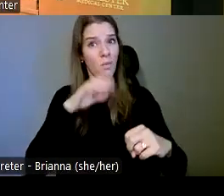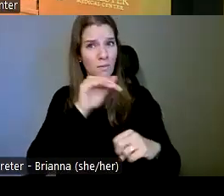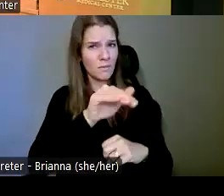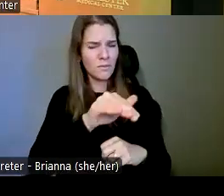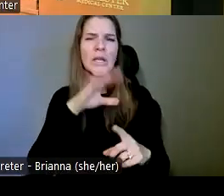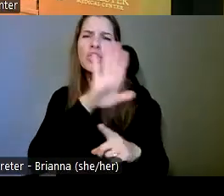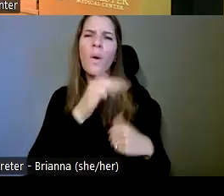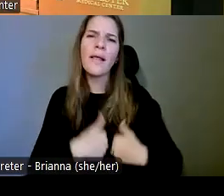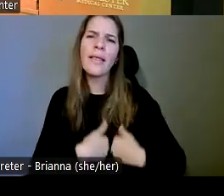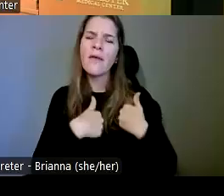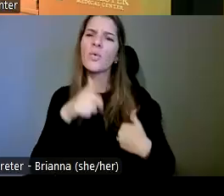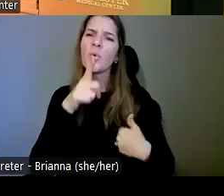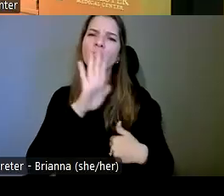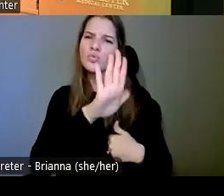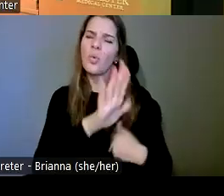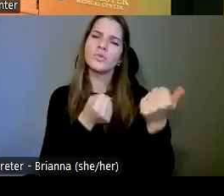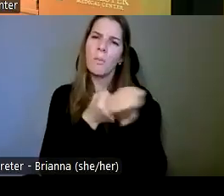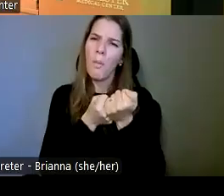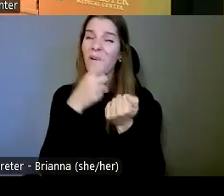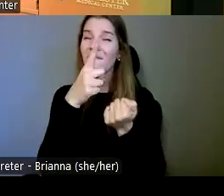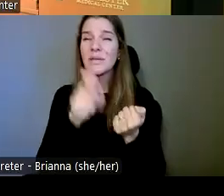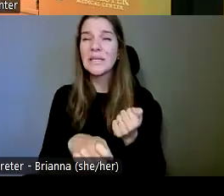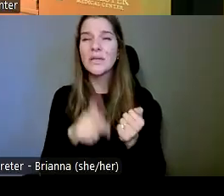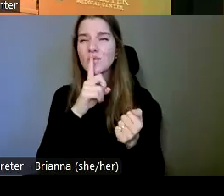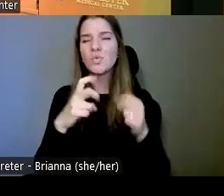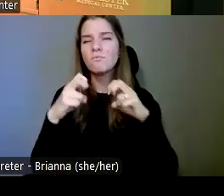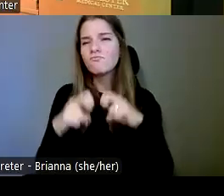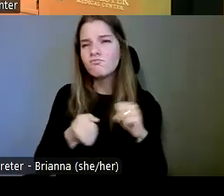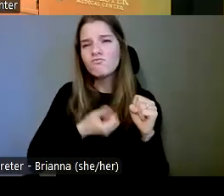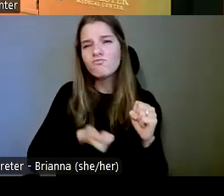life do you have you can turn to that you can talk with? And probably threearters will say